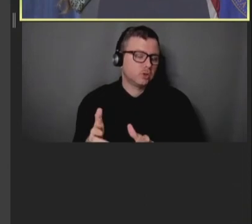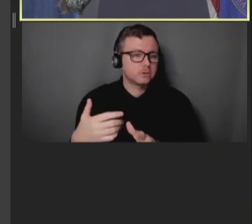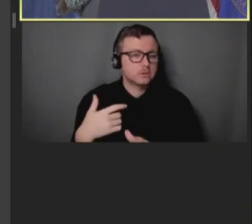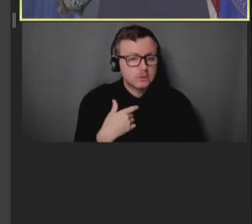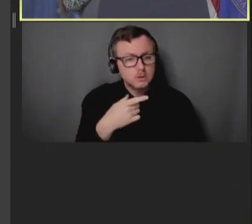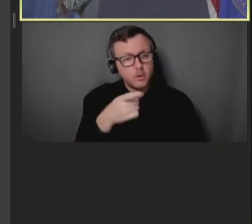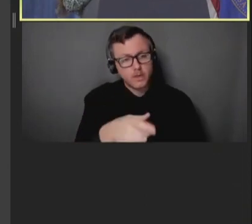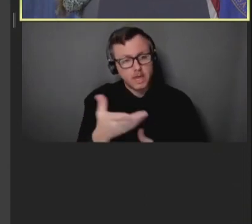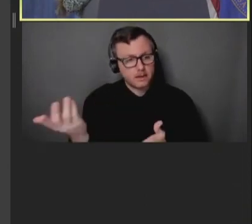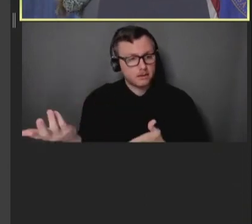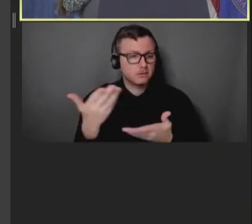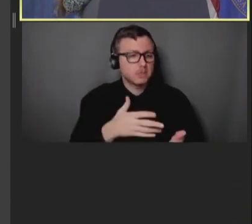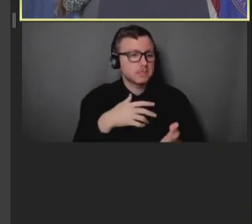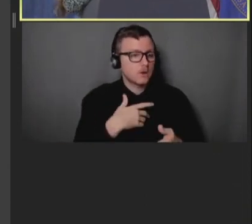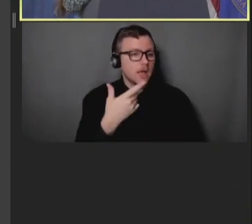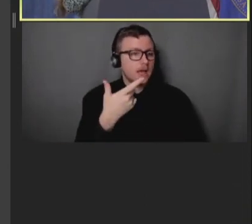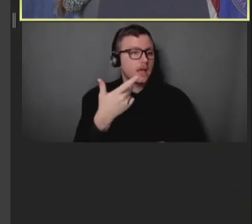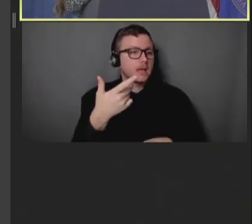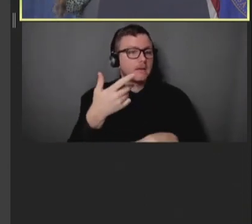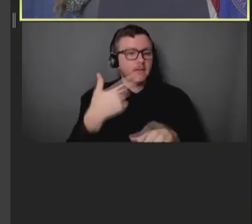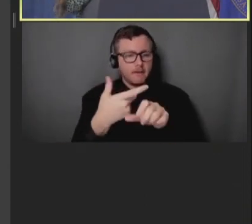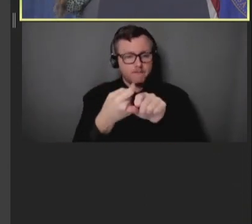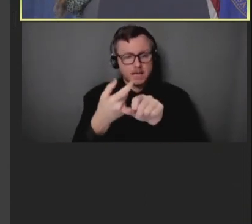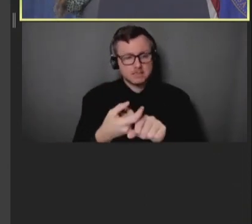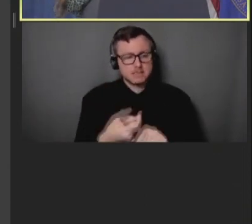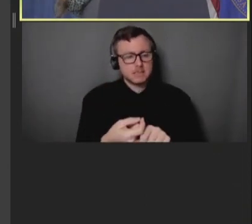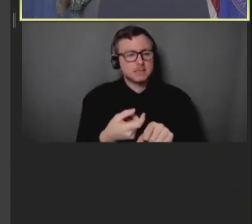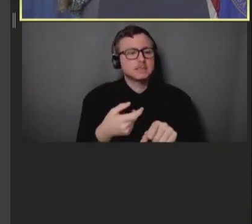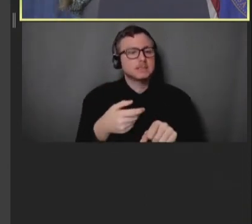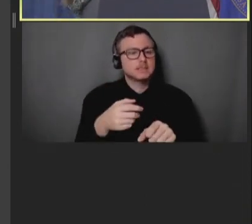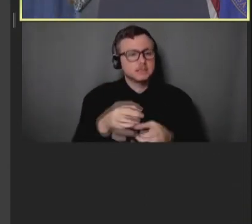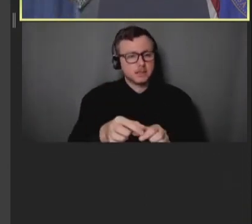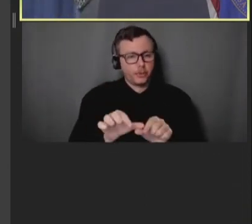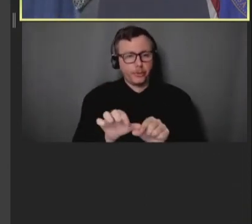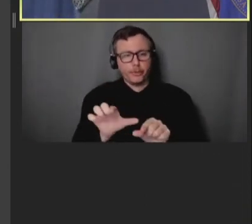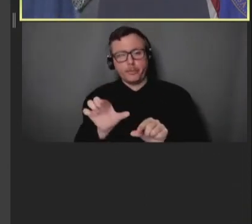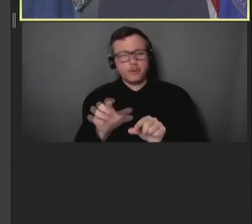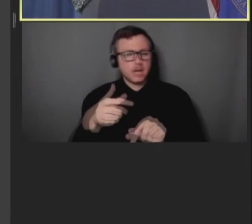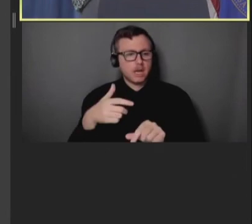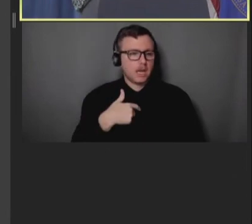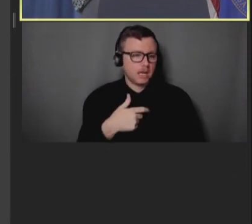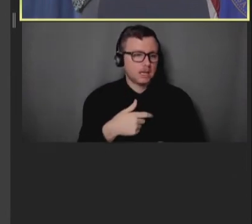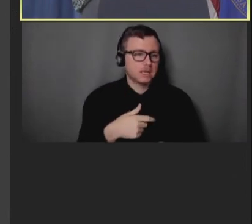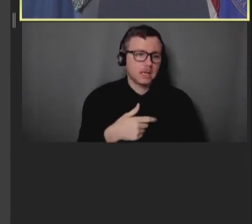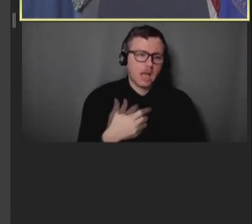of vaccines and syringes in our draw room, and me giving one of a bazillion vaccines.